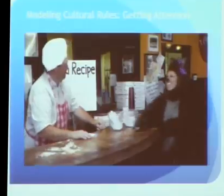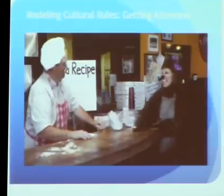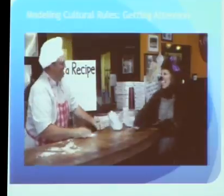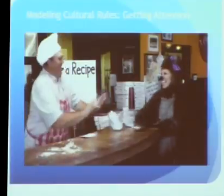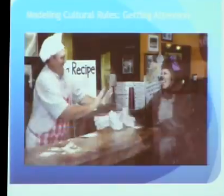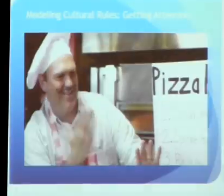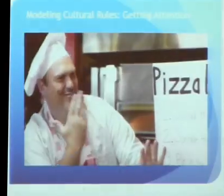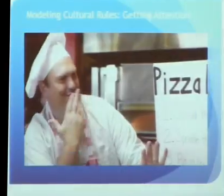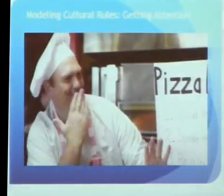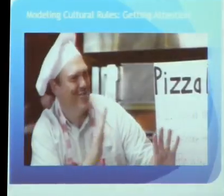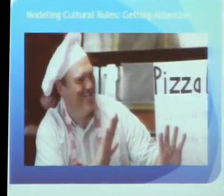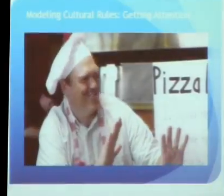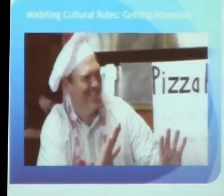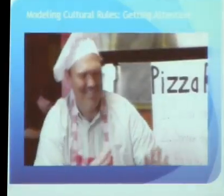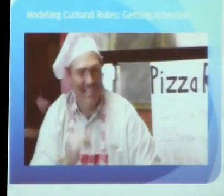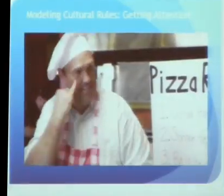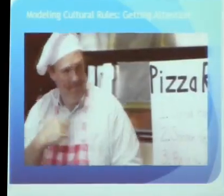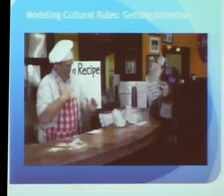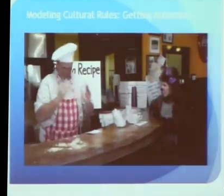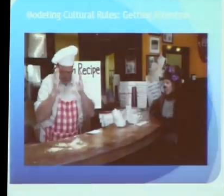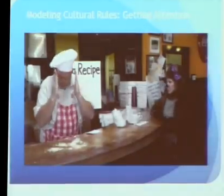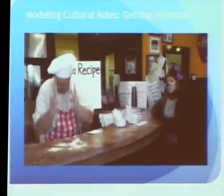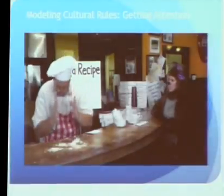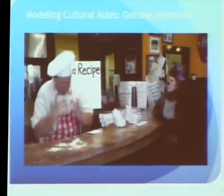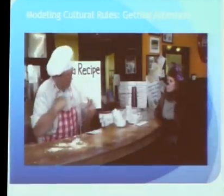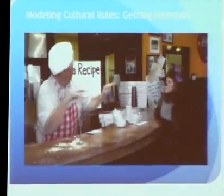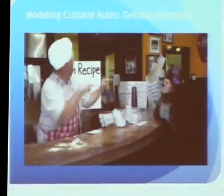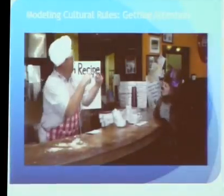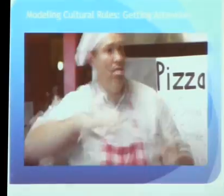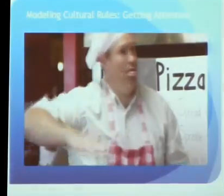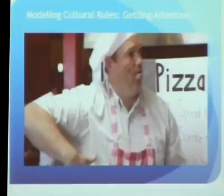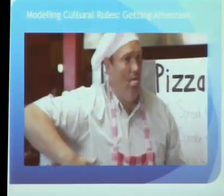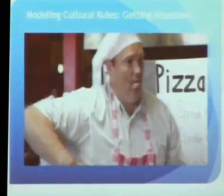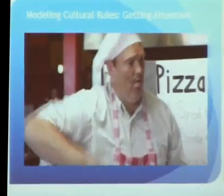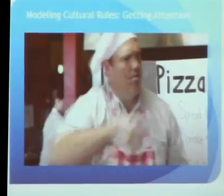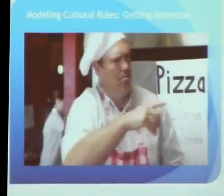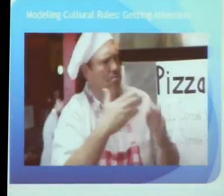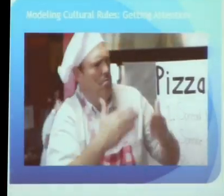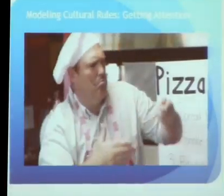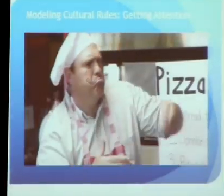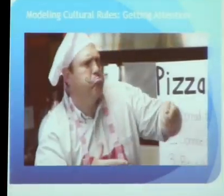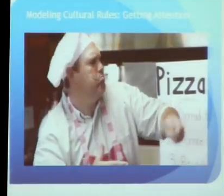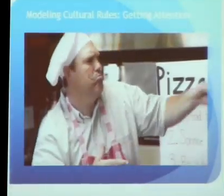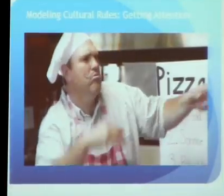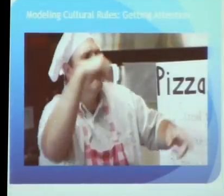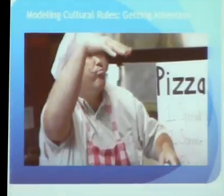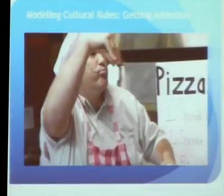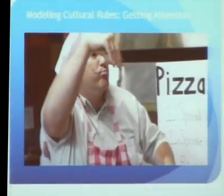pound on the counter. Okay, that's enough. Good, good, good. And if I don't look at you, another way you can get my attention